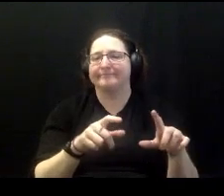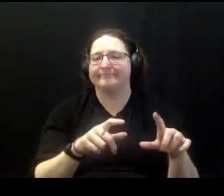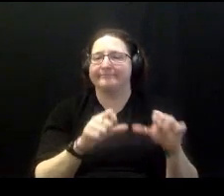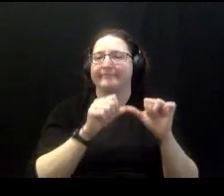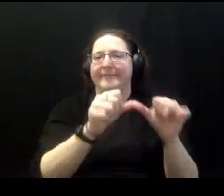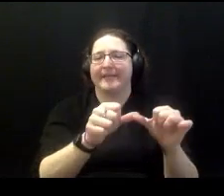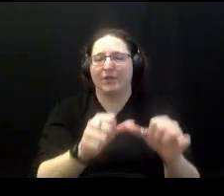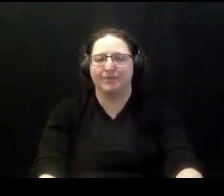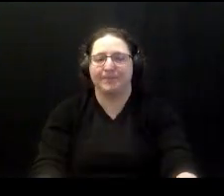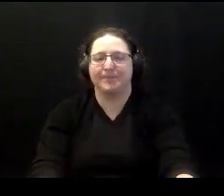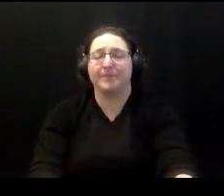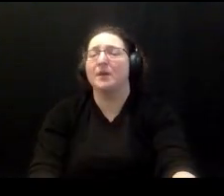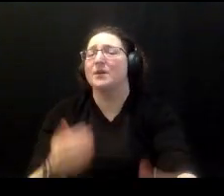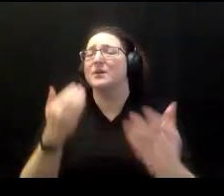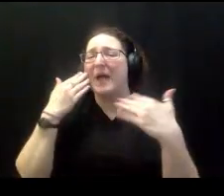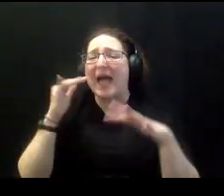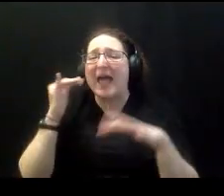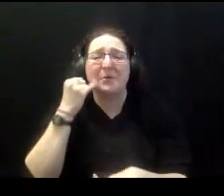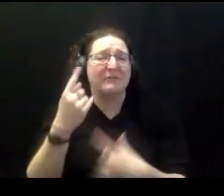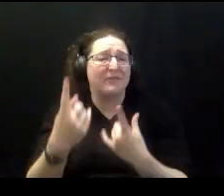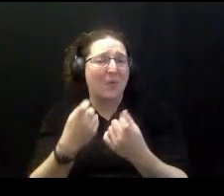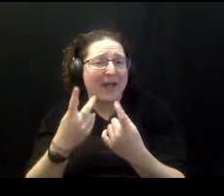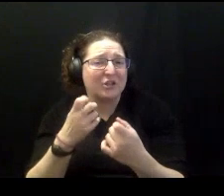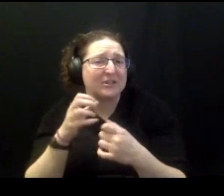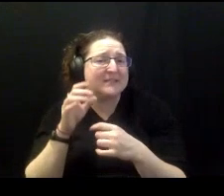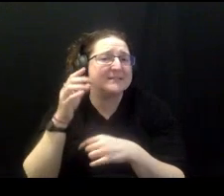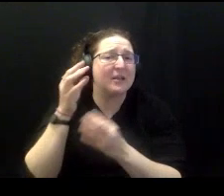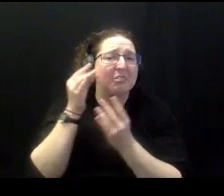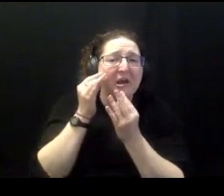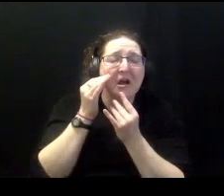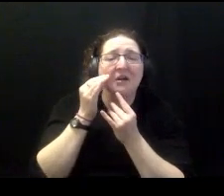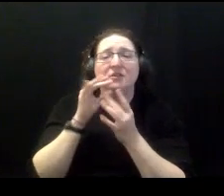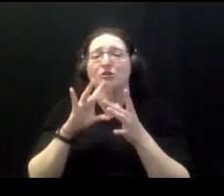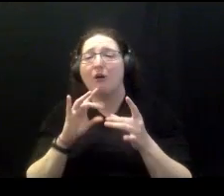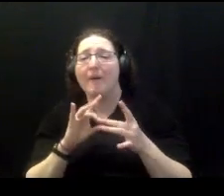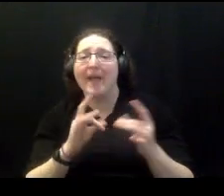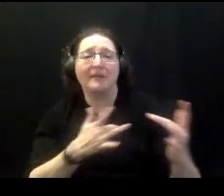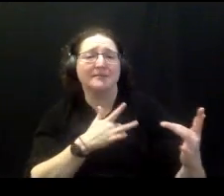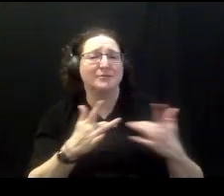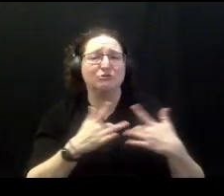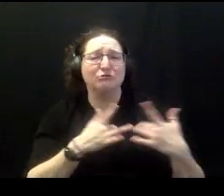I don't know if anybody has any questions, thoughts, comments, or concerns about anything we just went